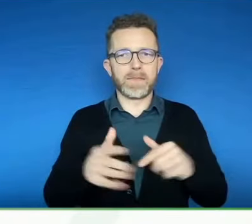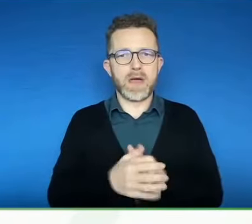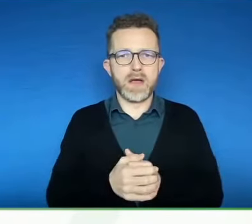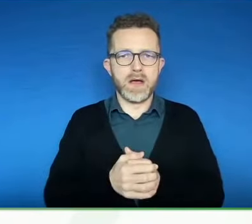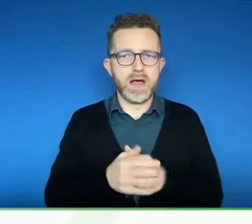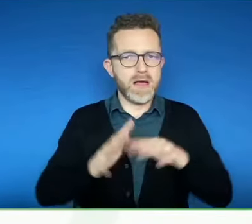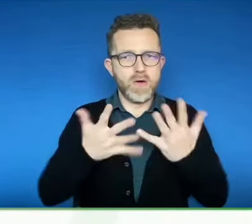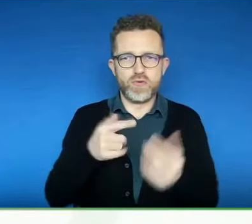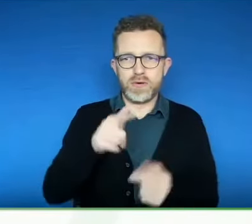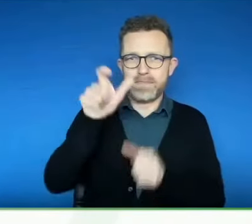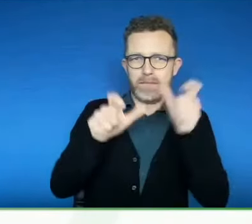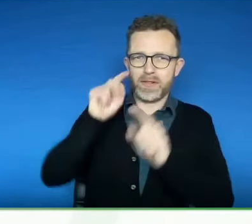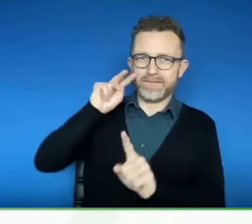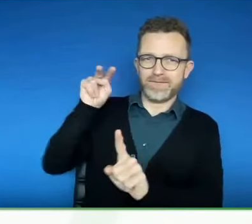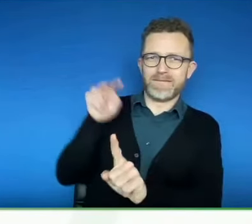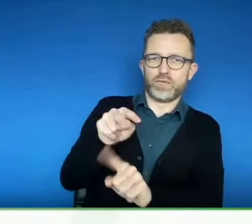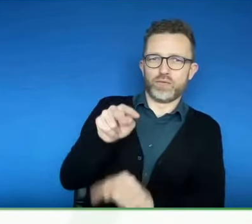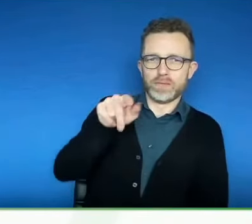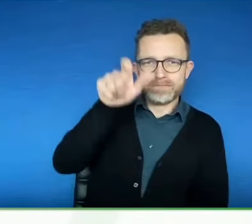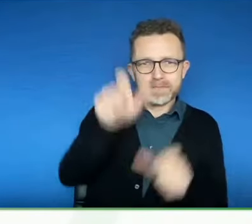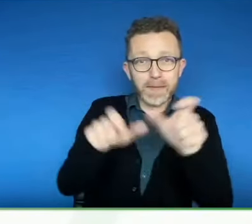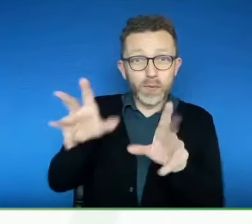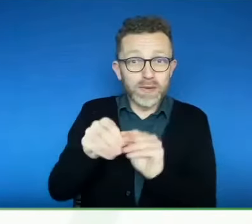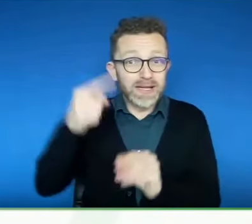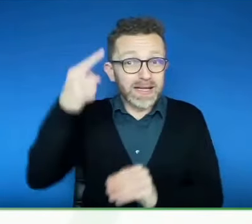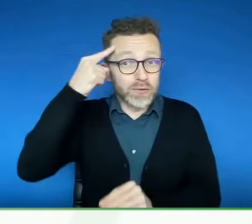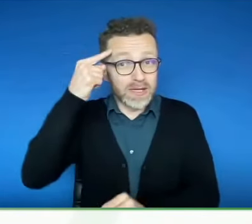The first picture they are extending out and very heavy and